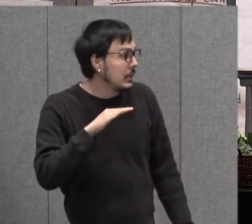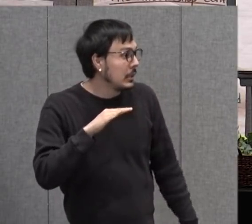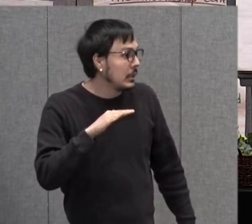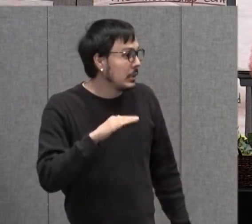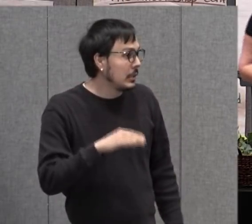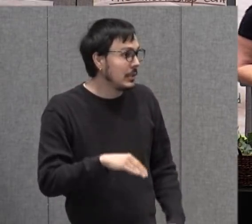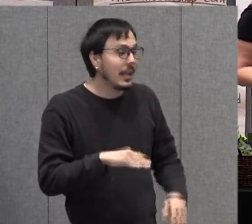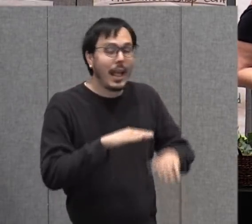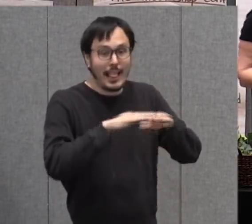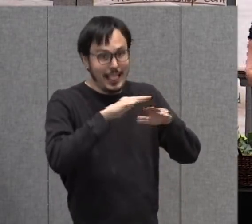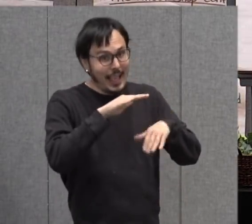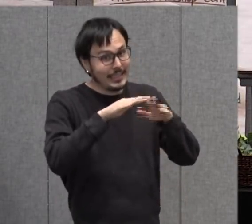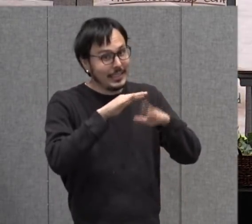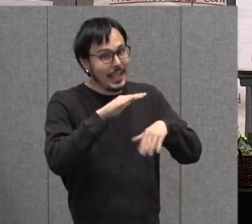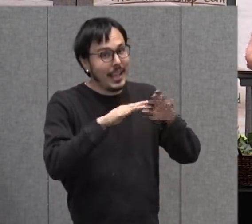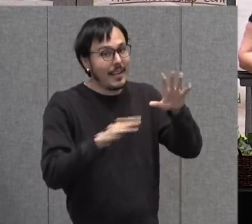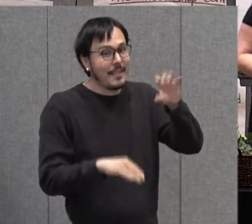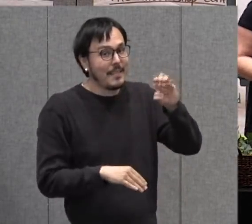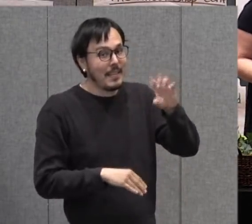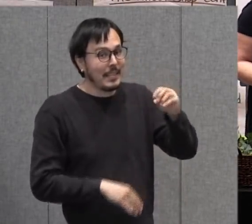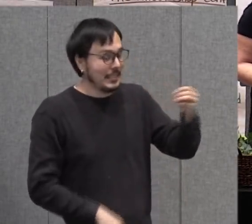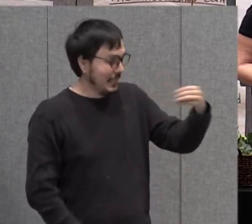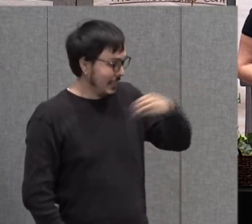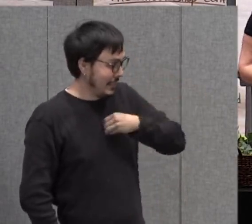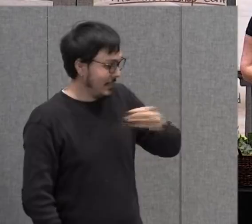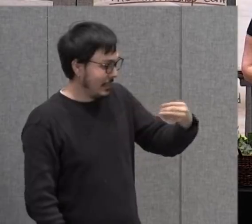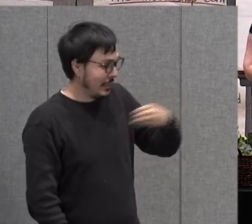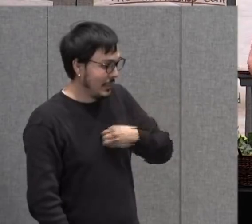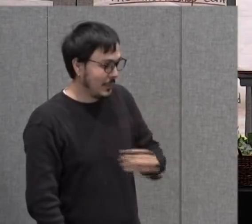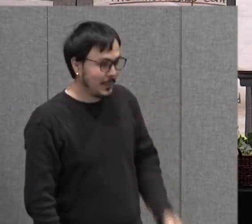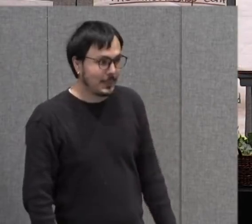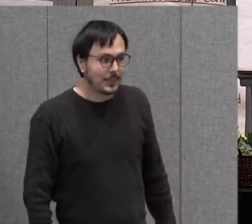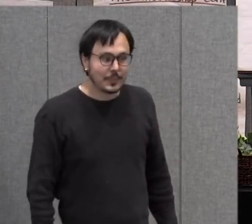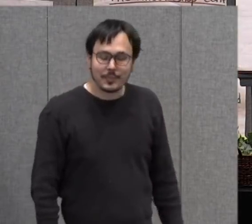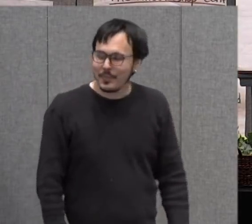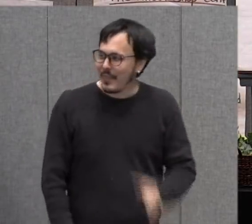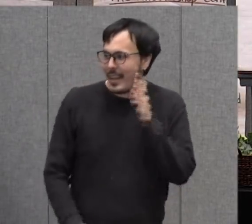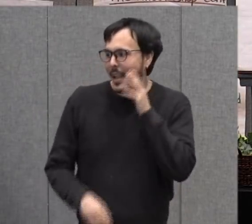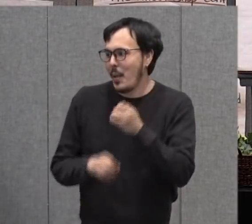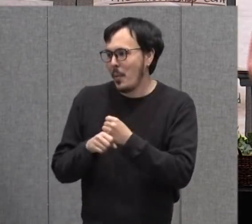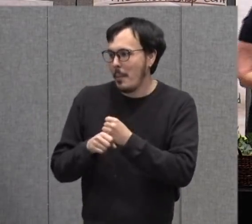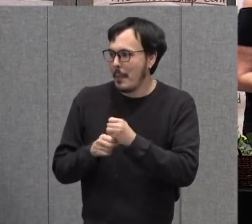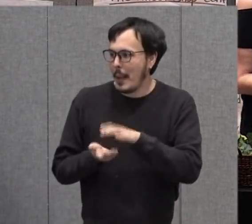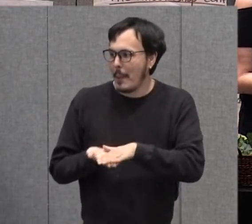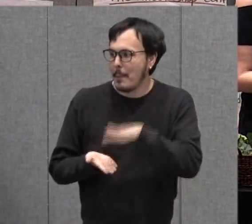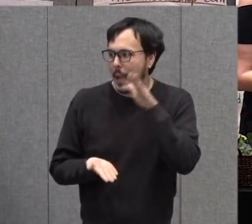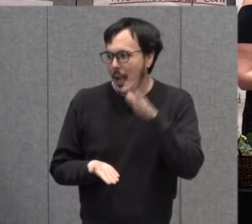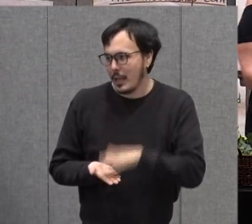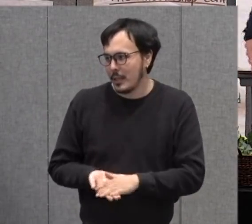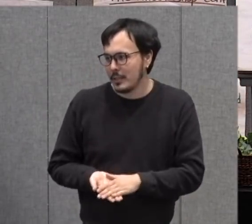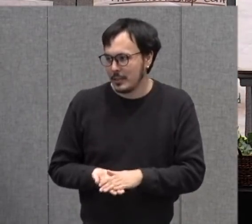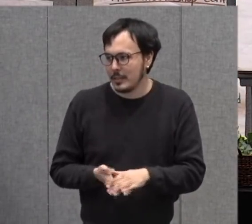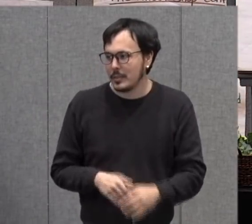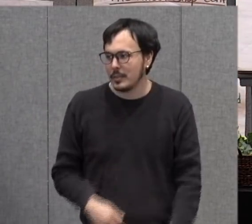It's less than 50. Give it over, give it over. I'll just make a pile you of the cards that you won and I'll make a pile of the cards that I won.